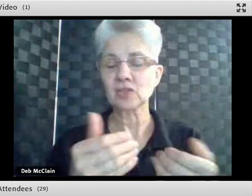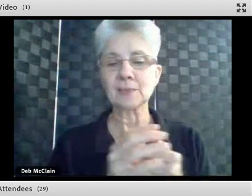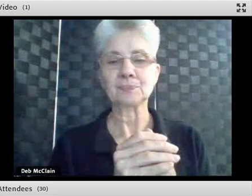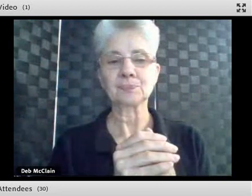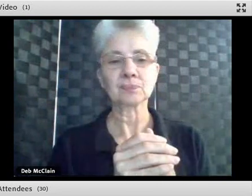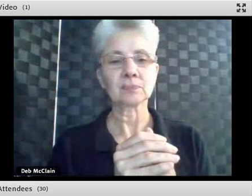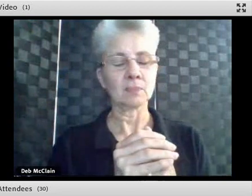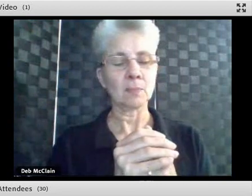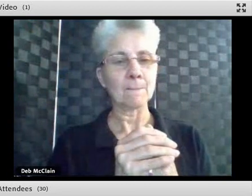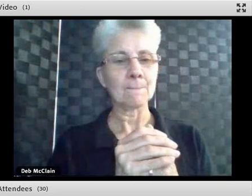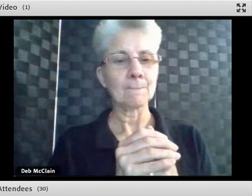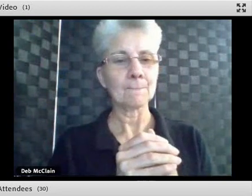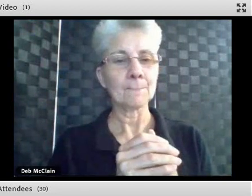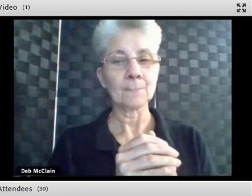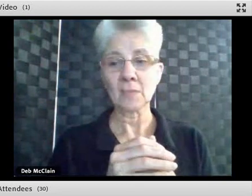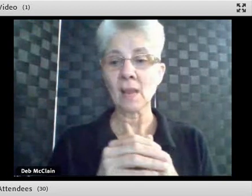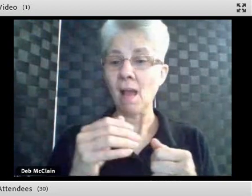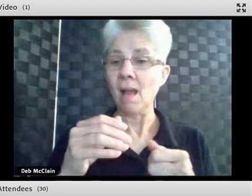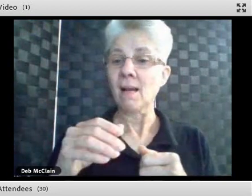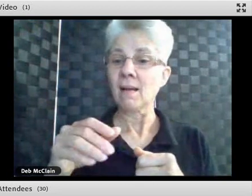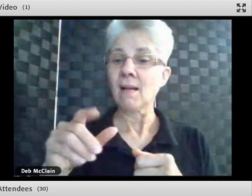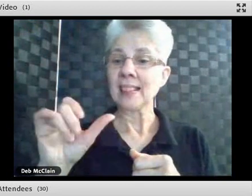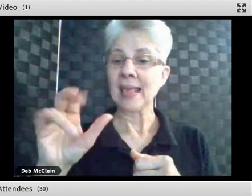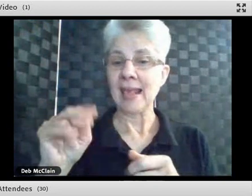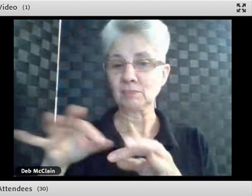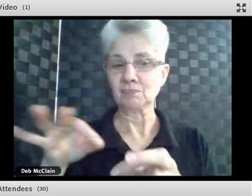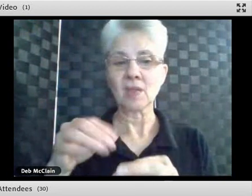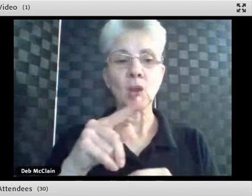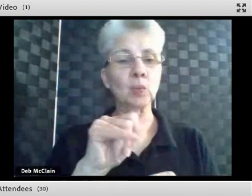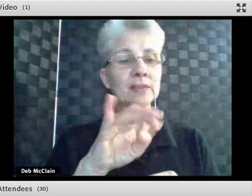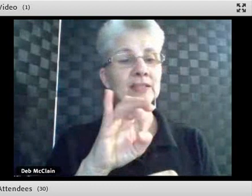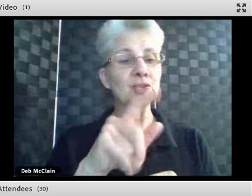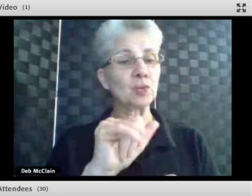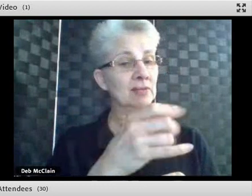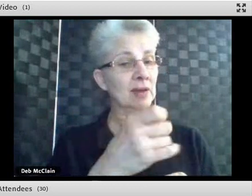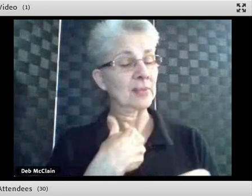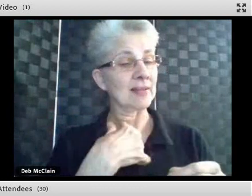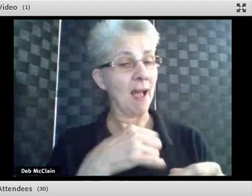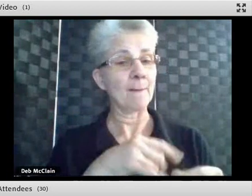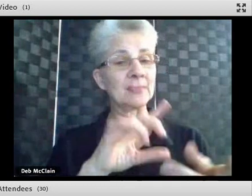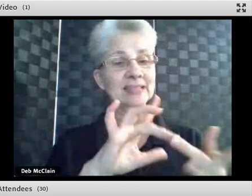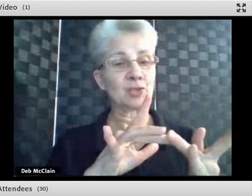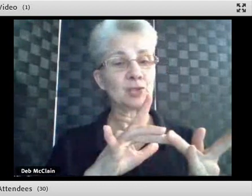As she said, my name is Krystal Thomas. I'm the digital archivist here at FSU Libraries.